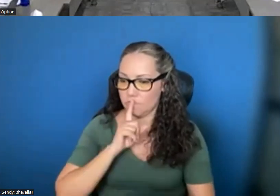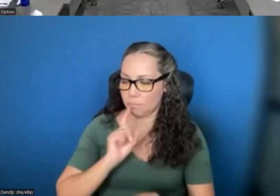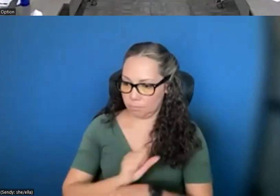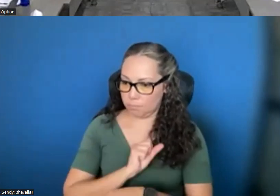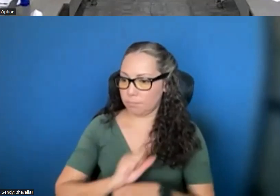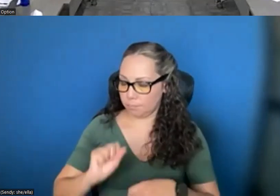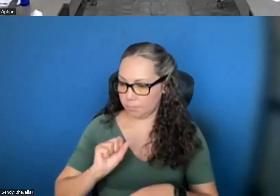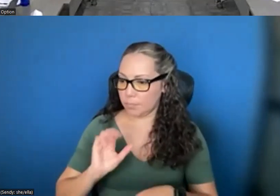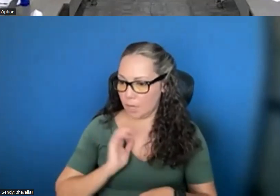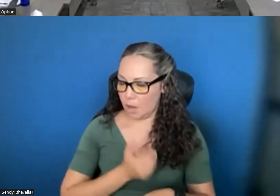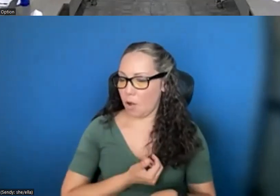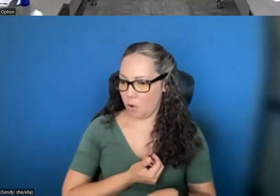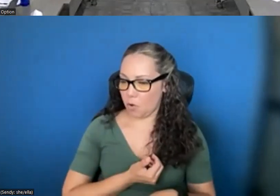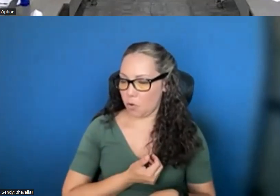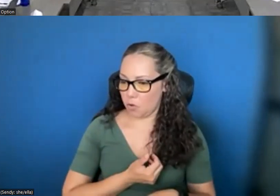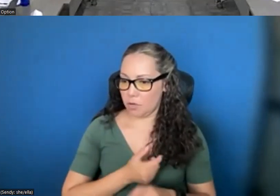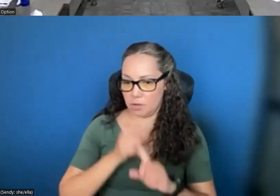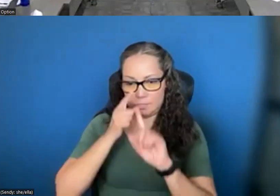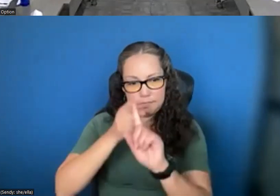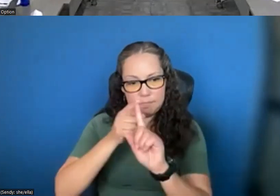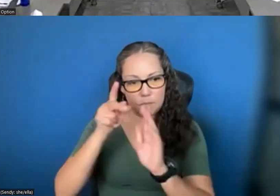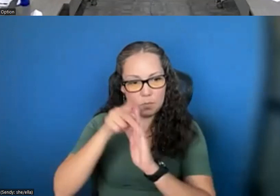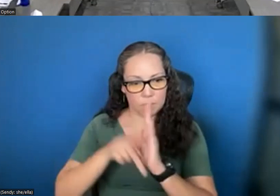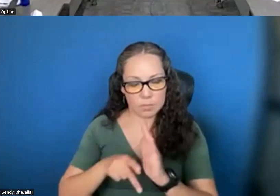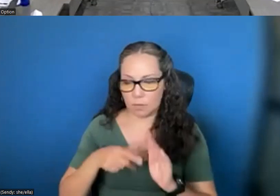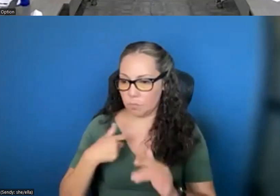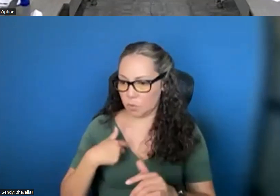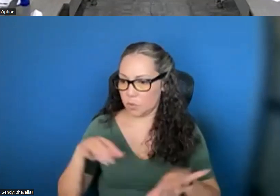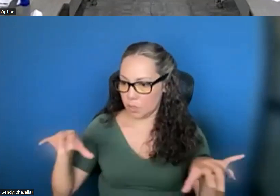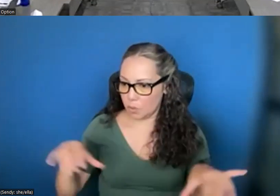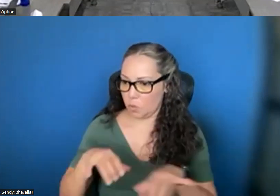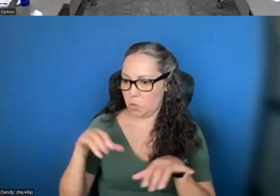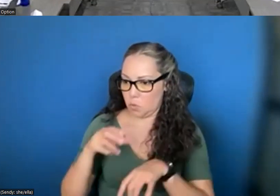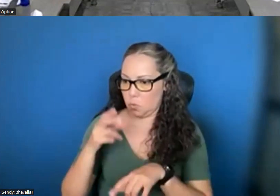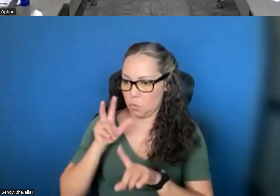know the overarching principles that we use to do this work and to better lift up